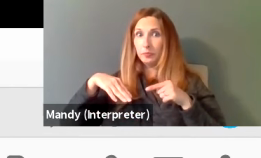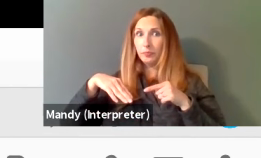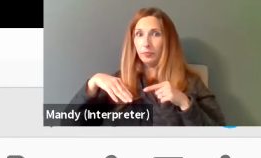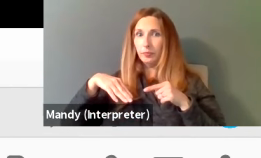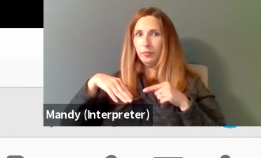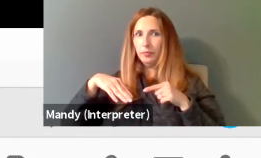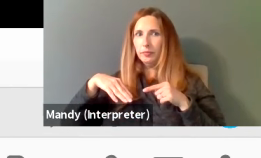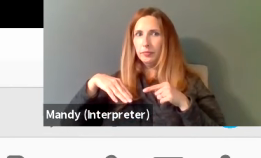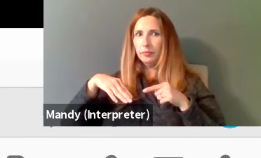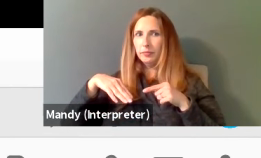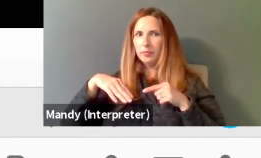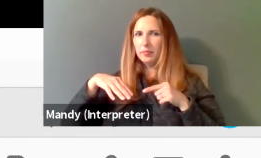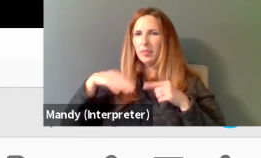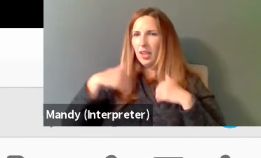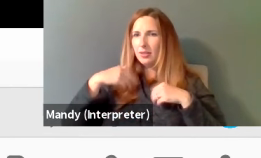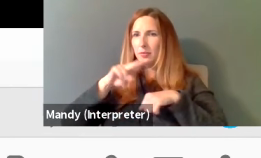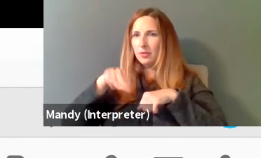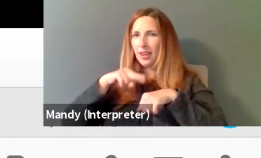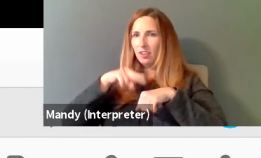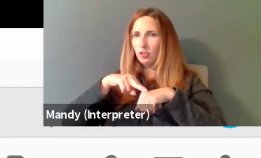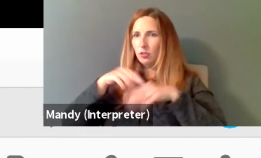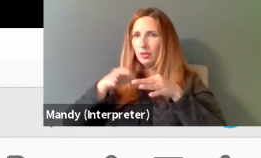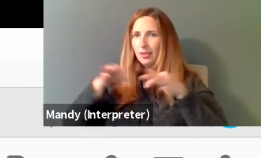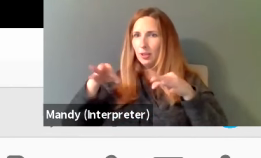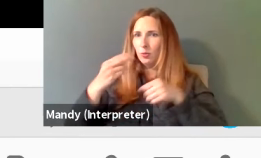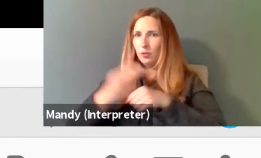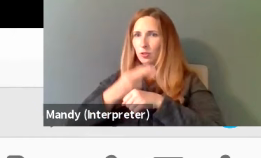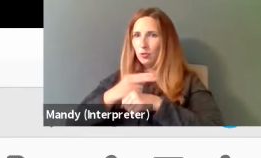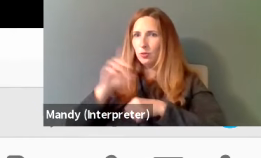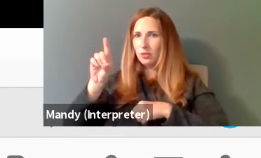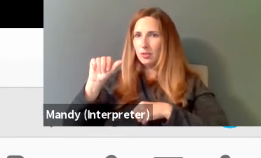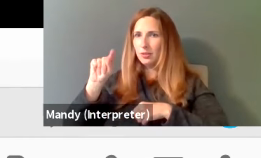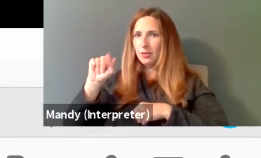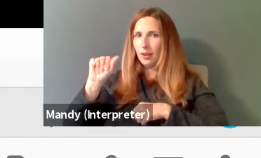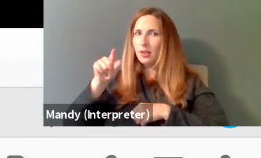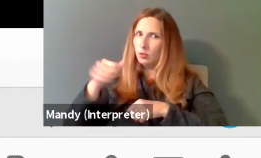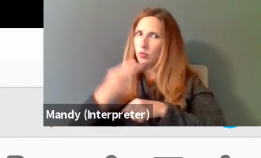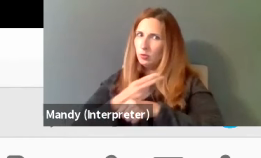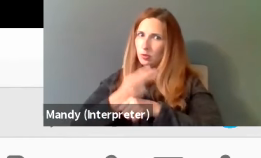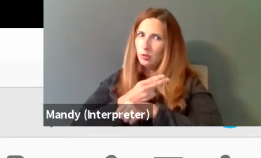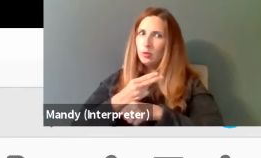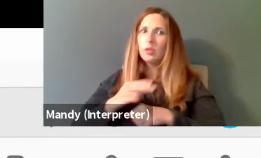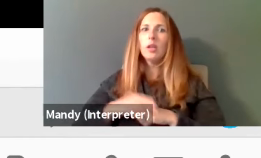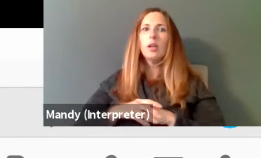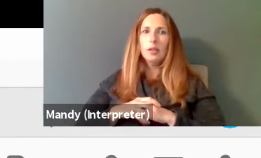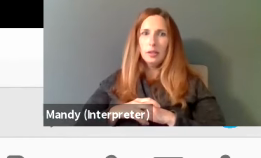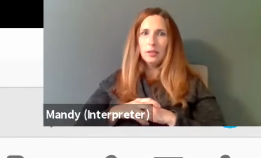we have some national language usage data that you can pull from. And then after the end of the workshop,